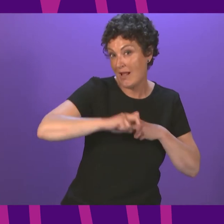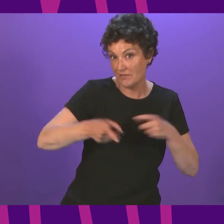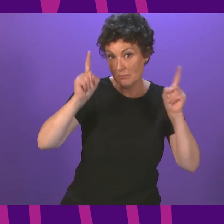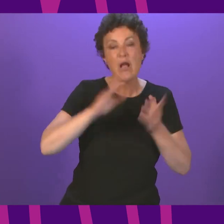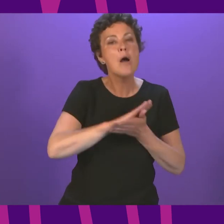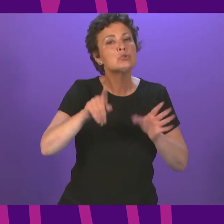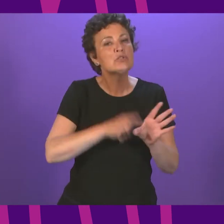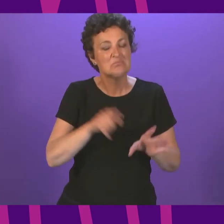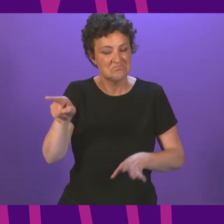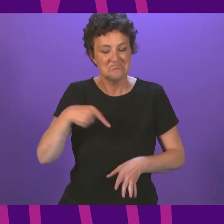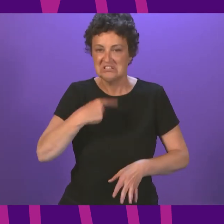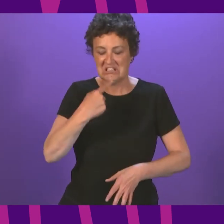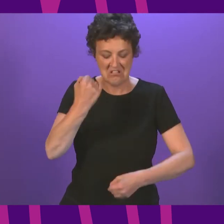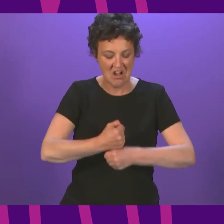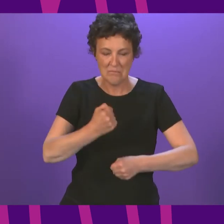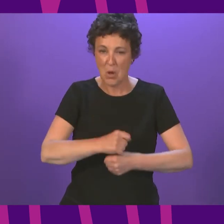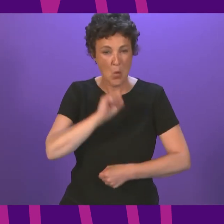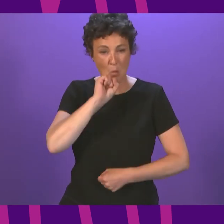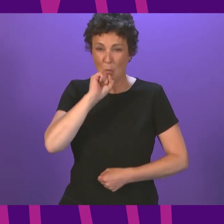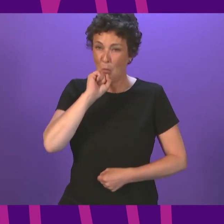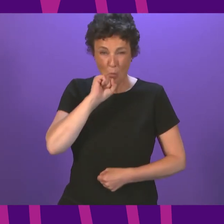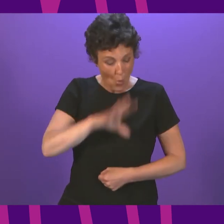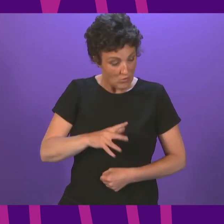“This Government will not stand by as bus passenger numbers decline.”